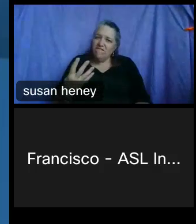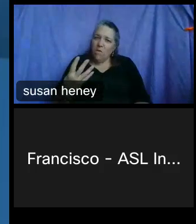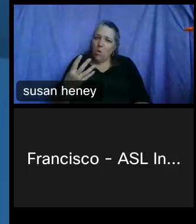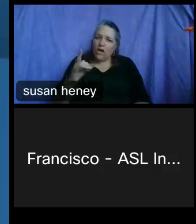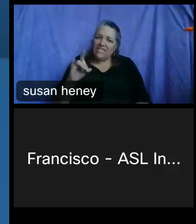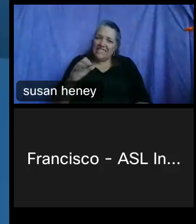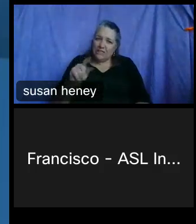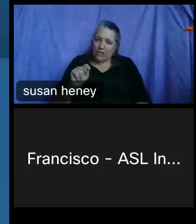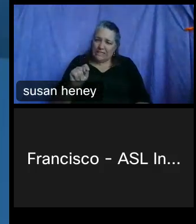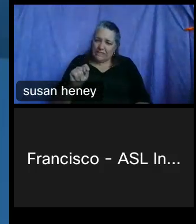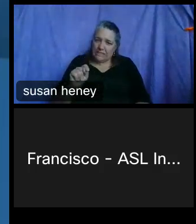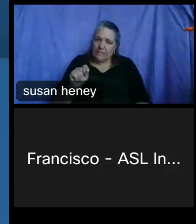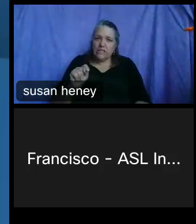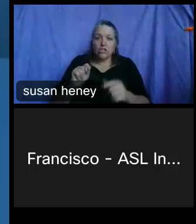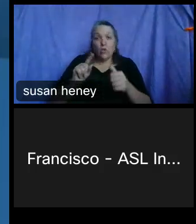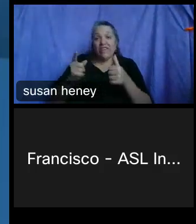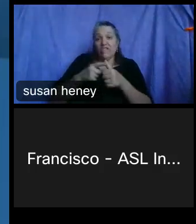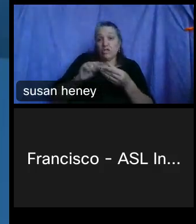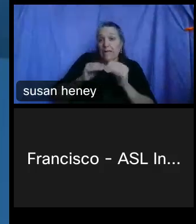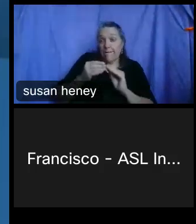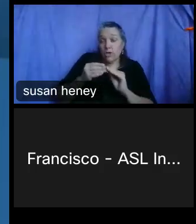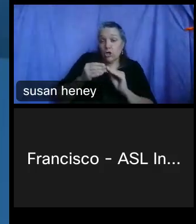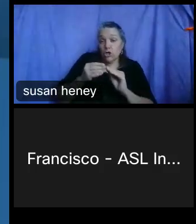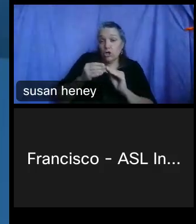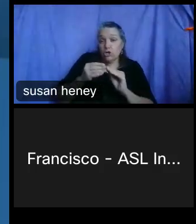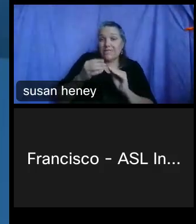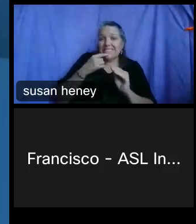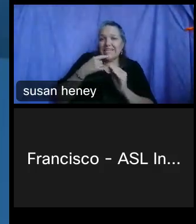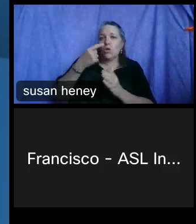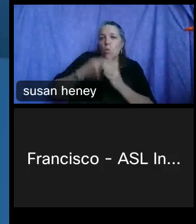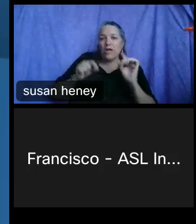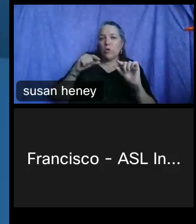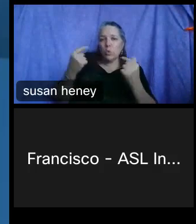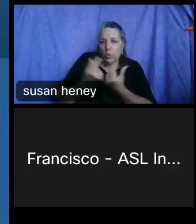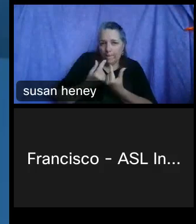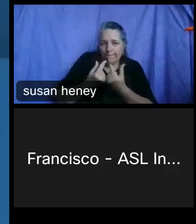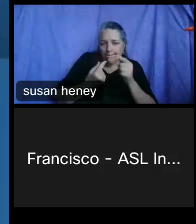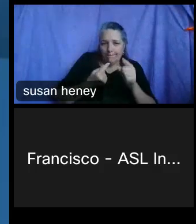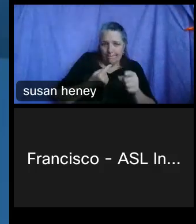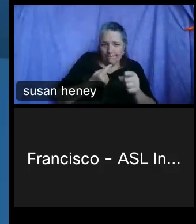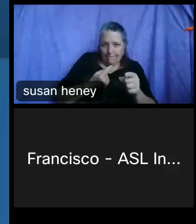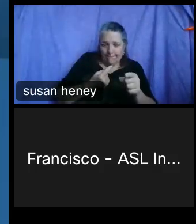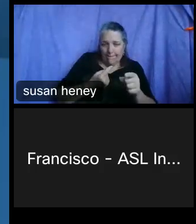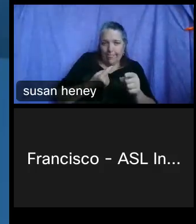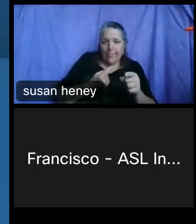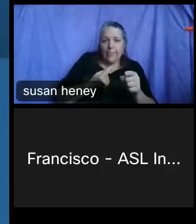the four-digit census block indicates what block group it is in. So starting from the nation to the